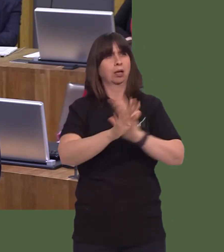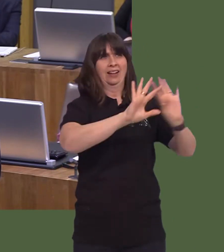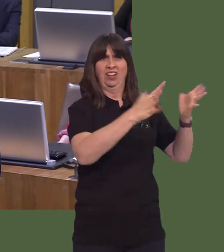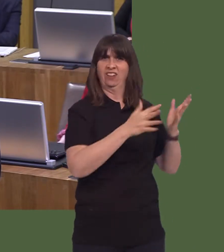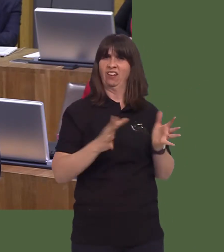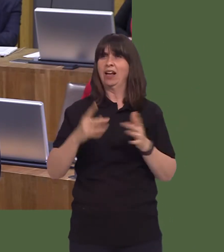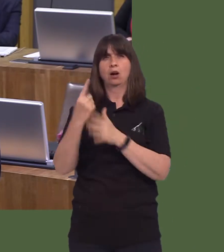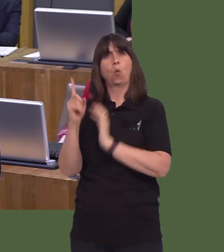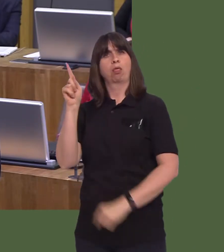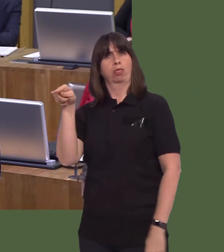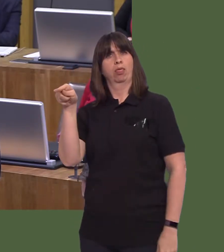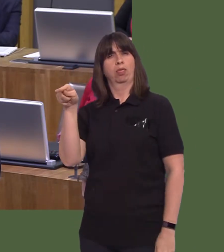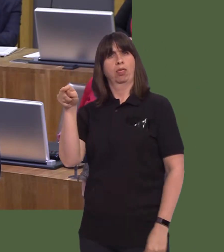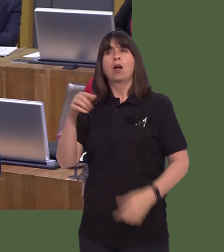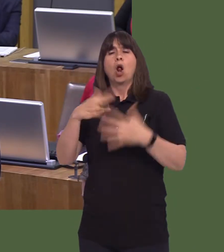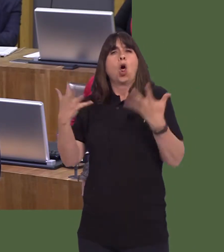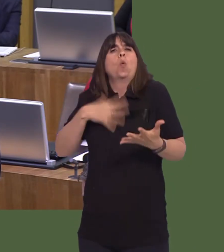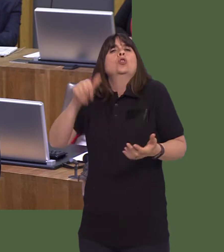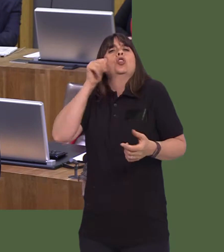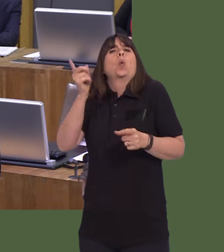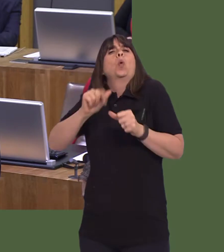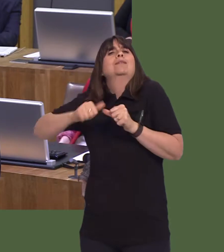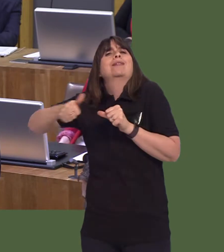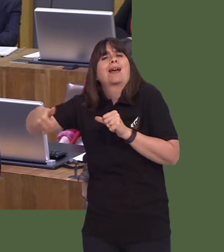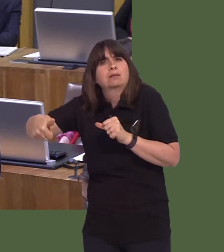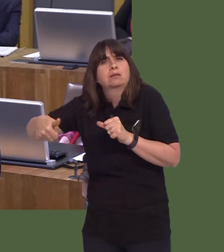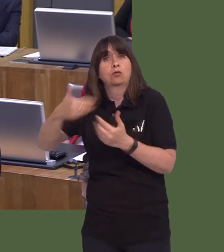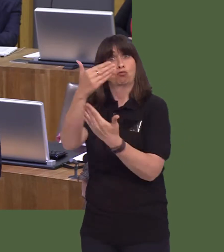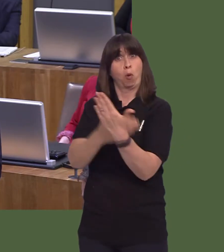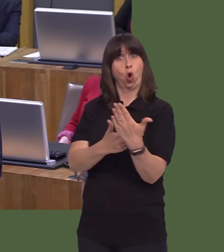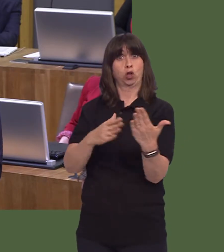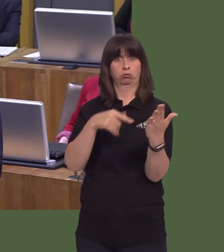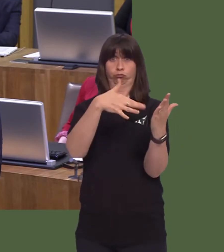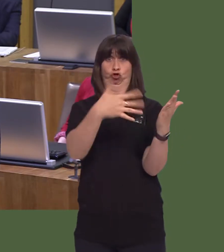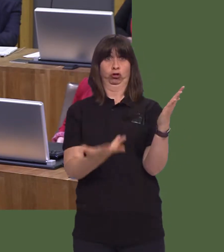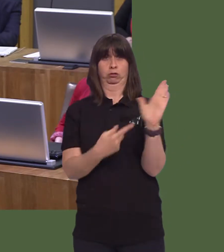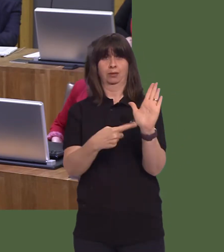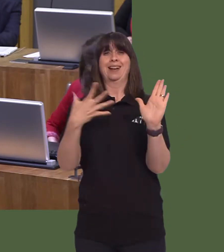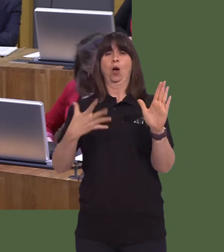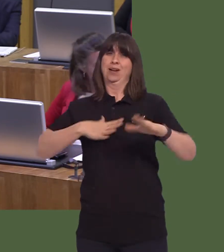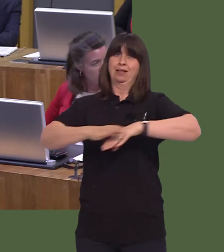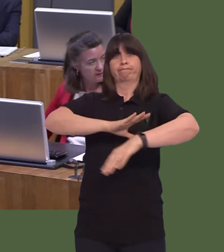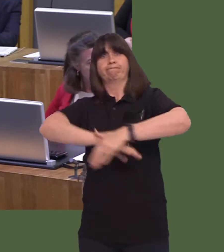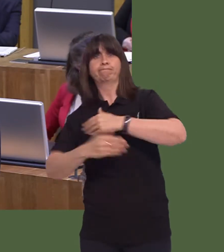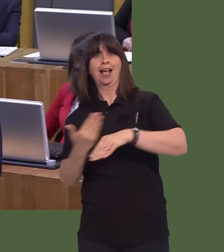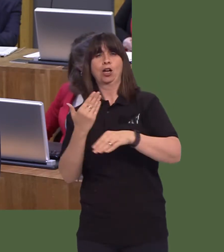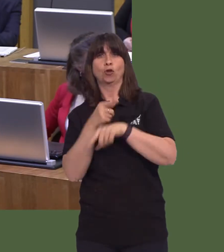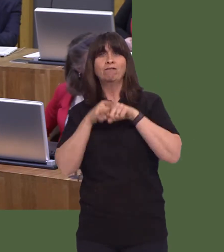Now, people will want to know what happens next, because the report is there and it needs to be acted upon. Well, the recommendations are clear.